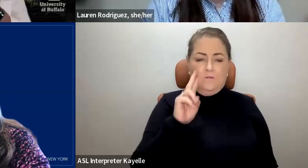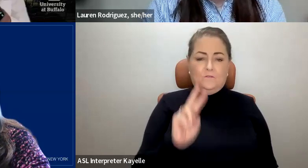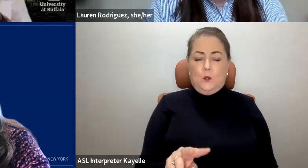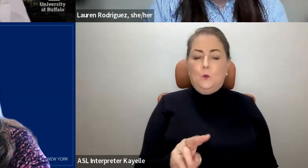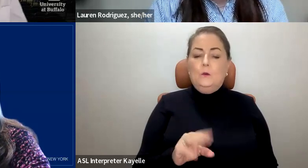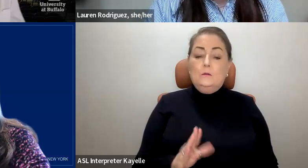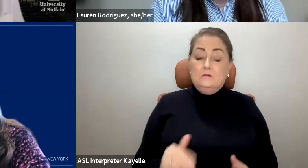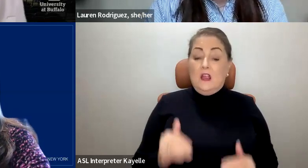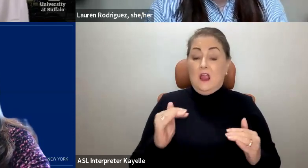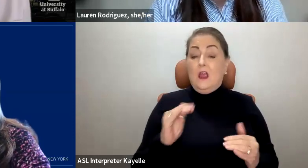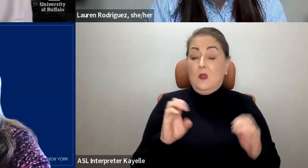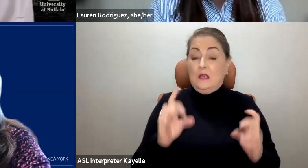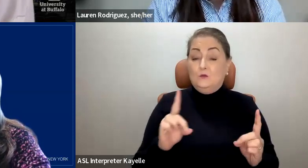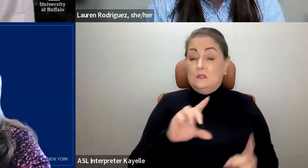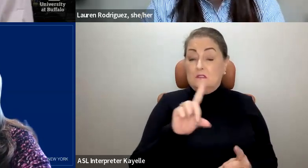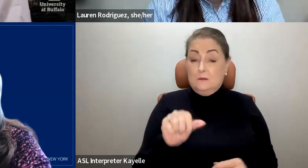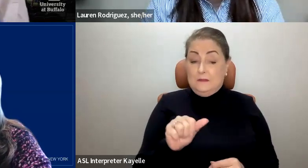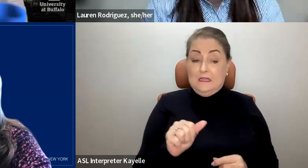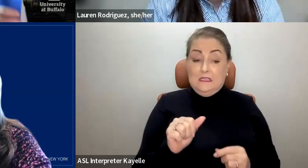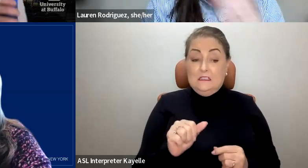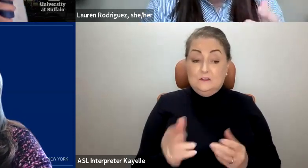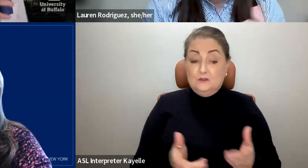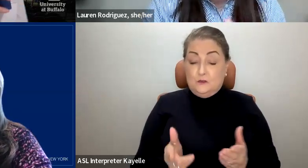education, Disability Service personnel, we're really charged